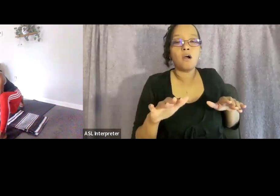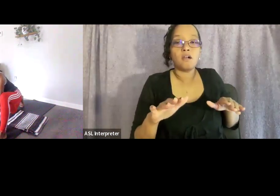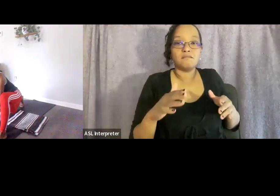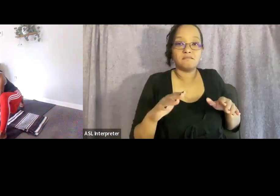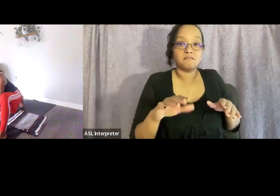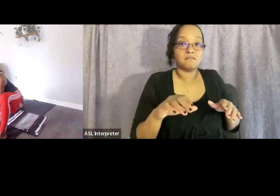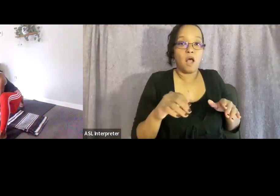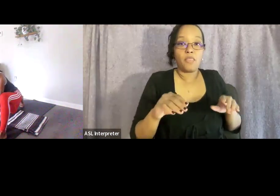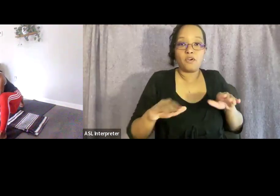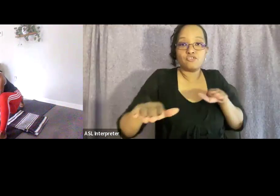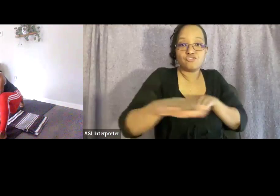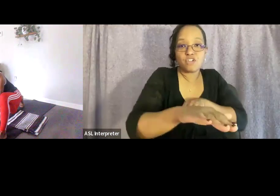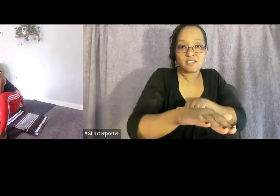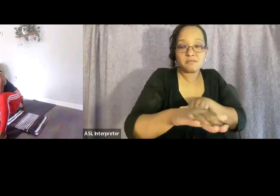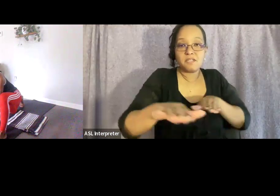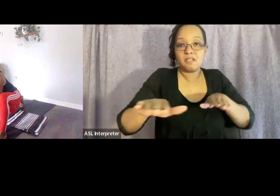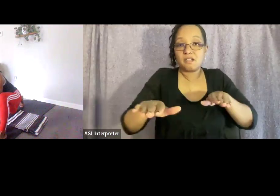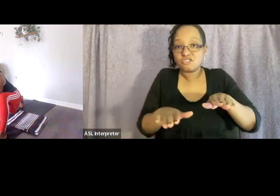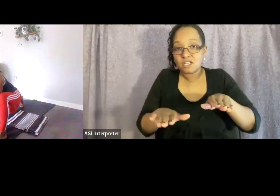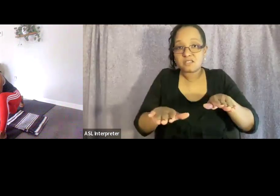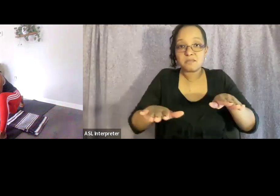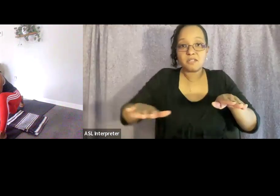Adjusting your back leg as much as you need to.